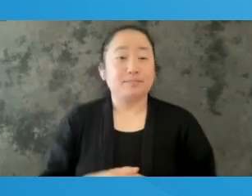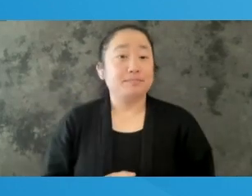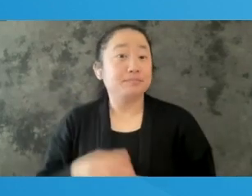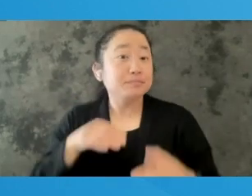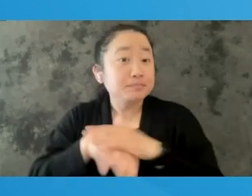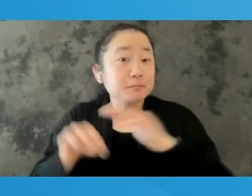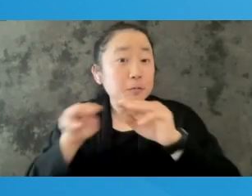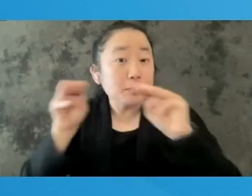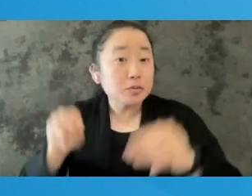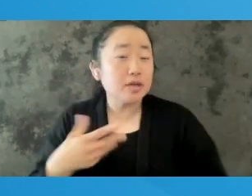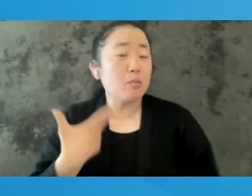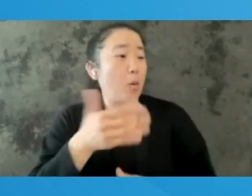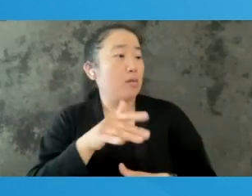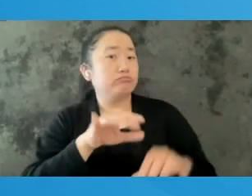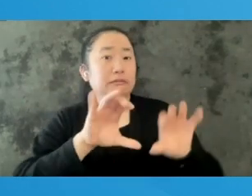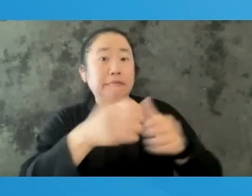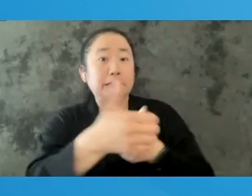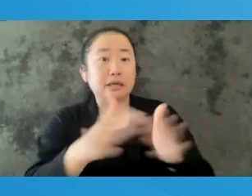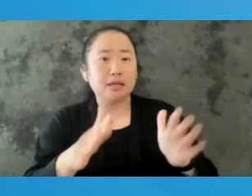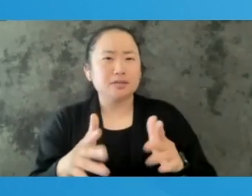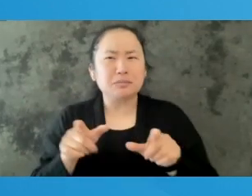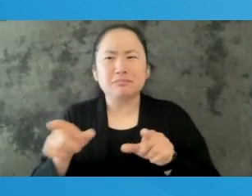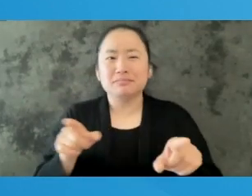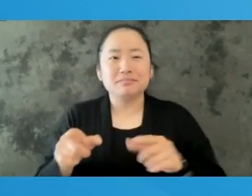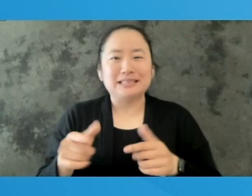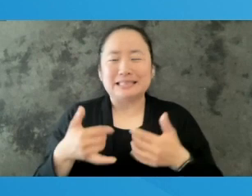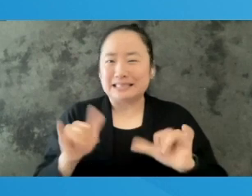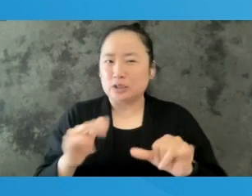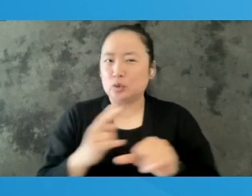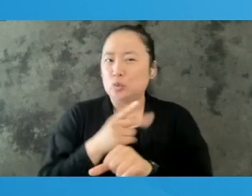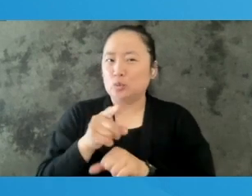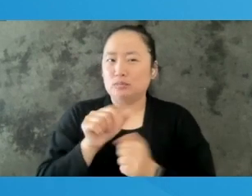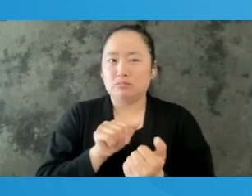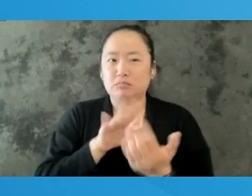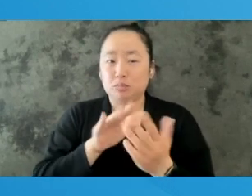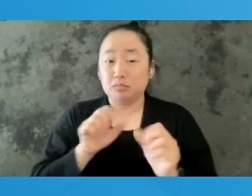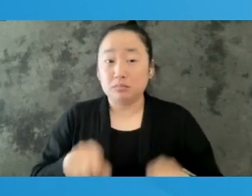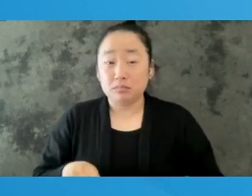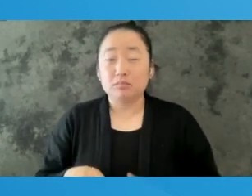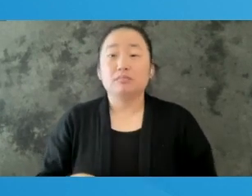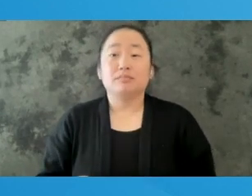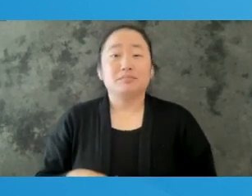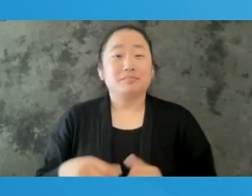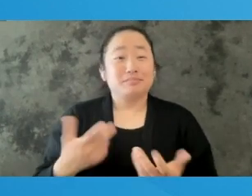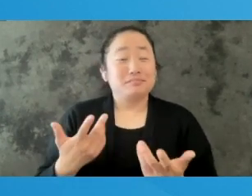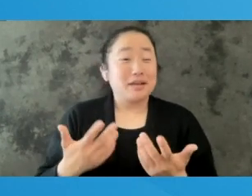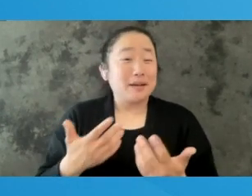This is a great exercise to use prior to a writing activity with students.